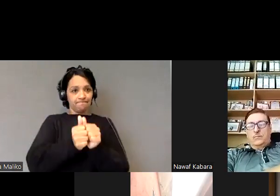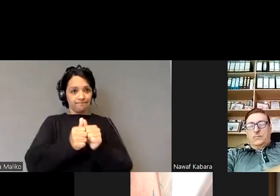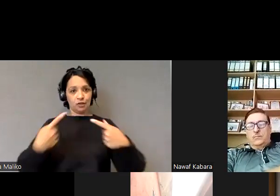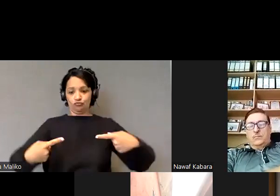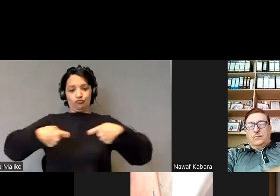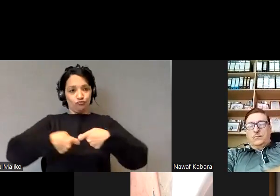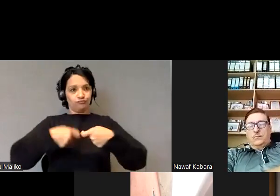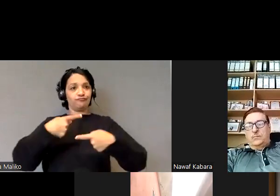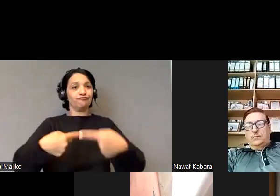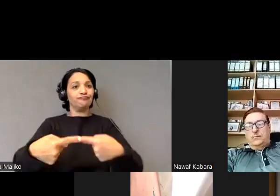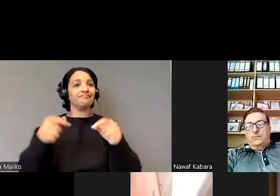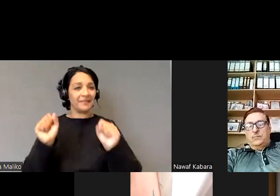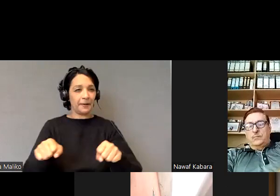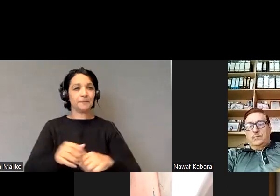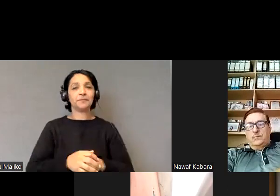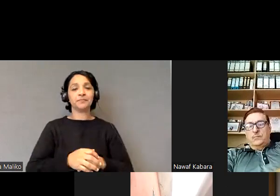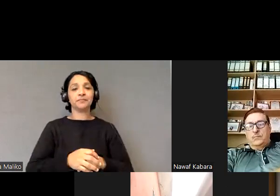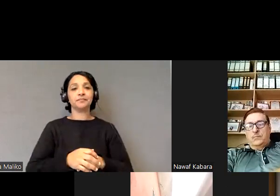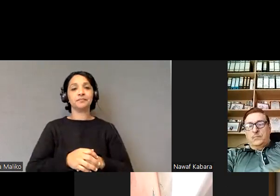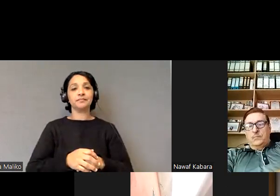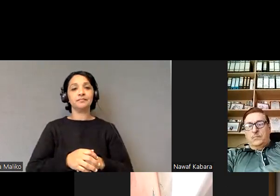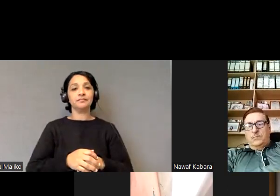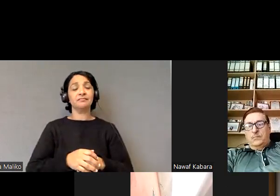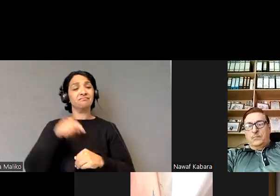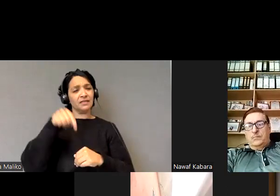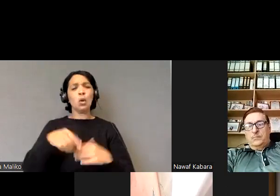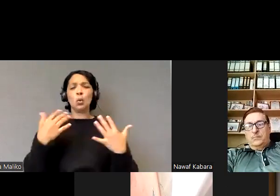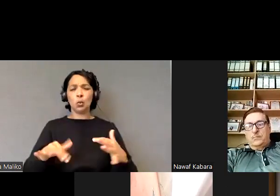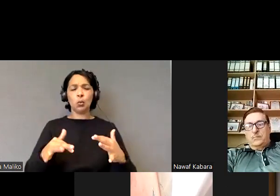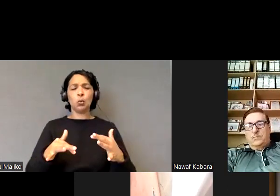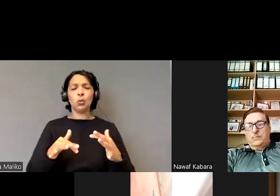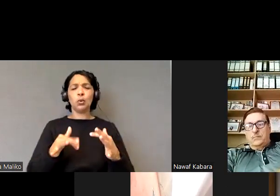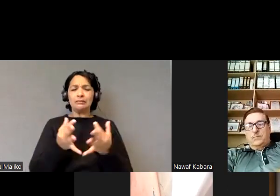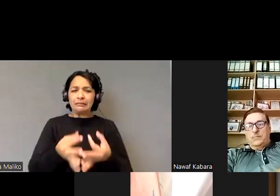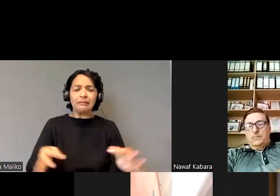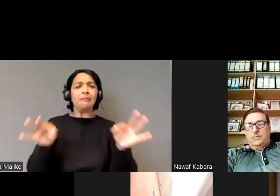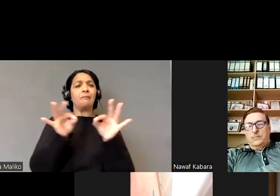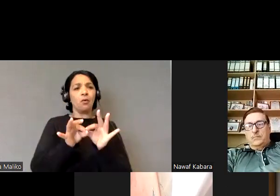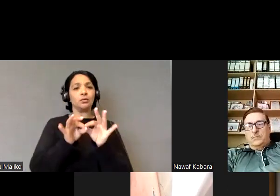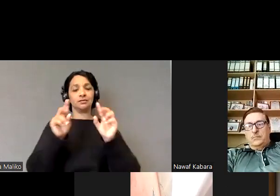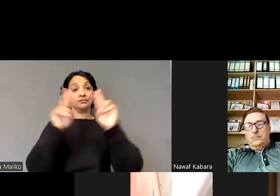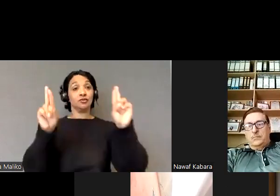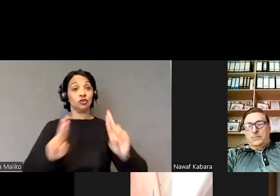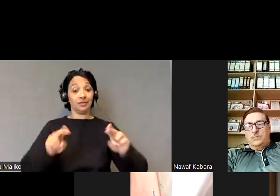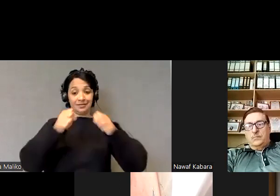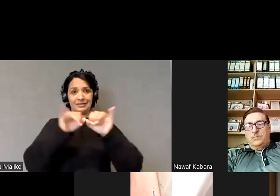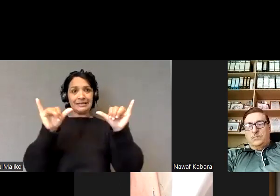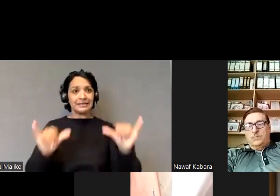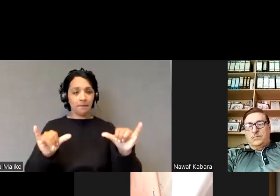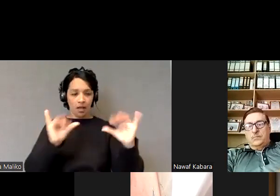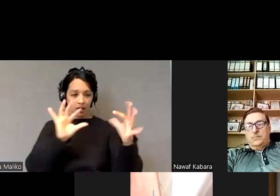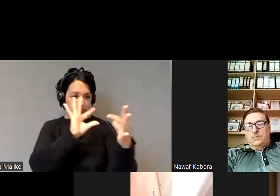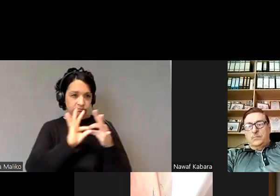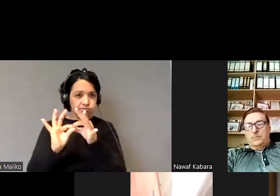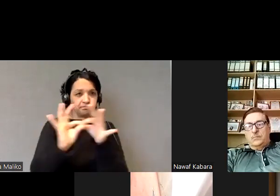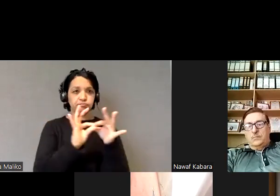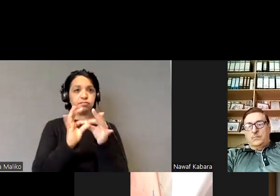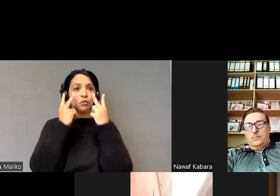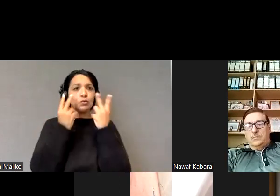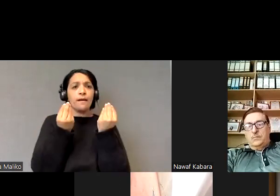And and the universal and binding nature of human rights.